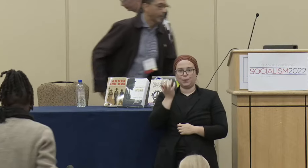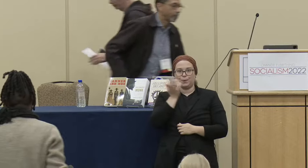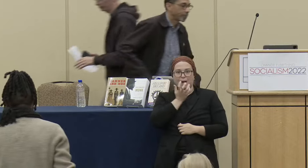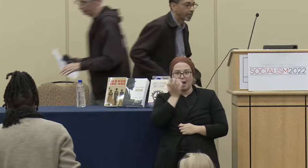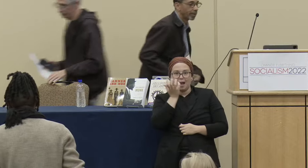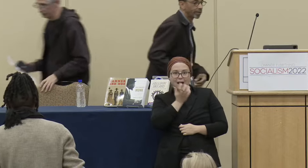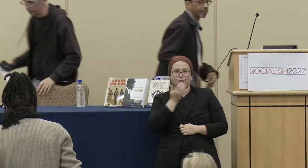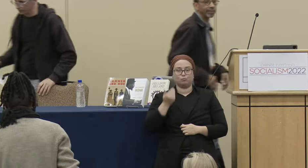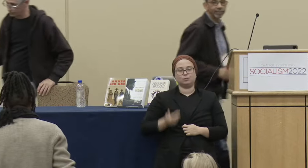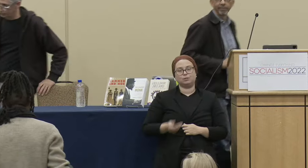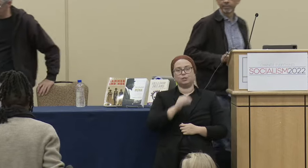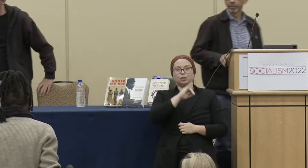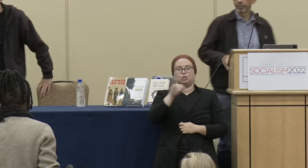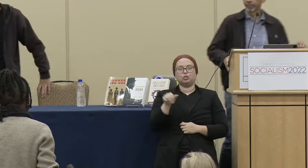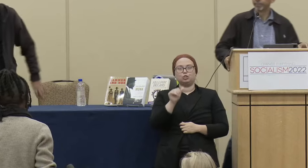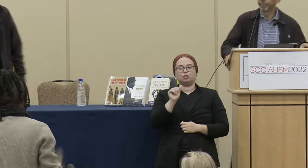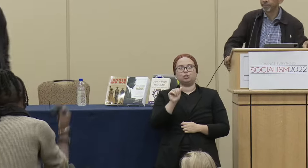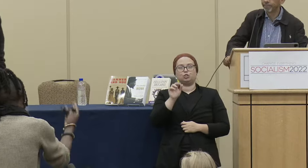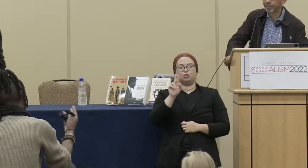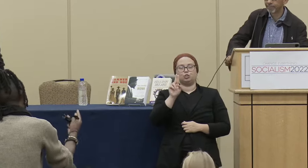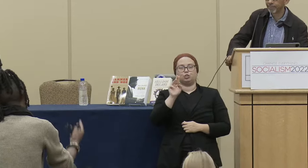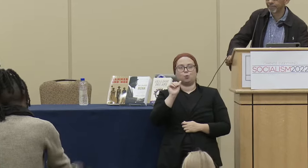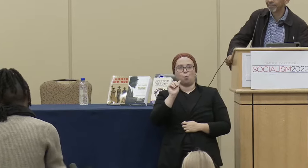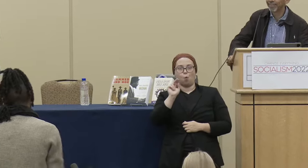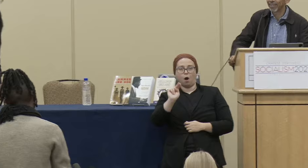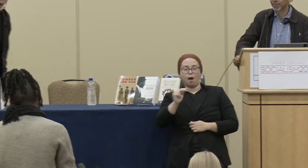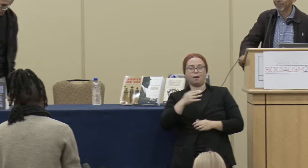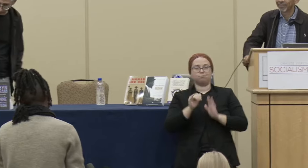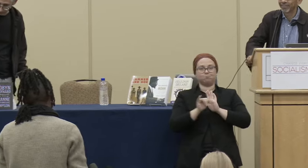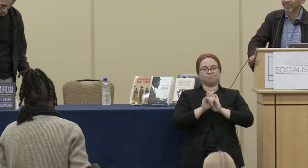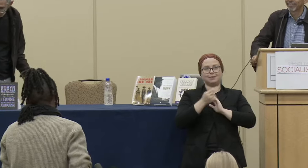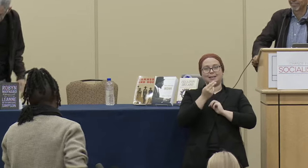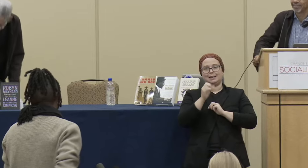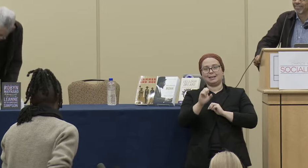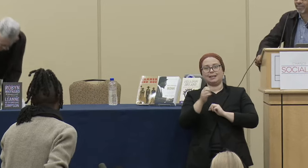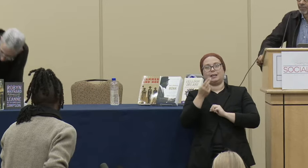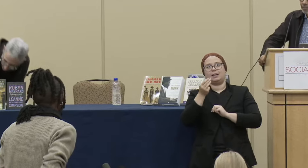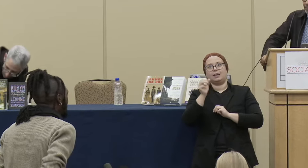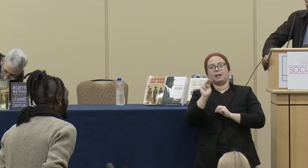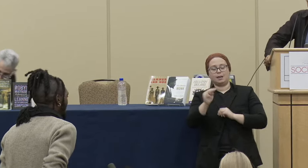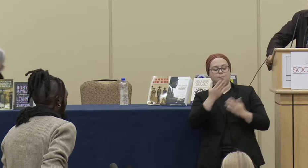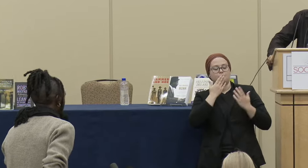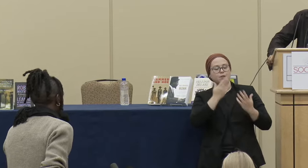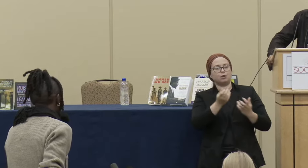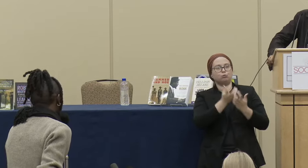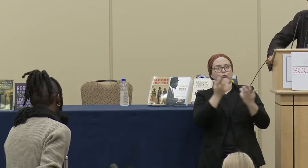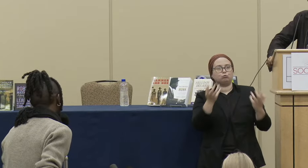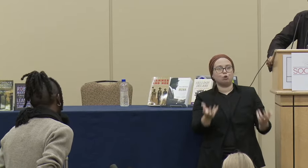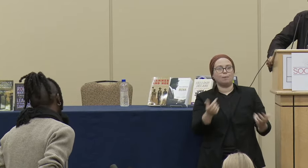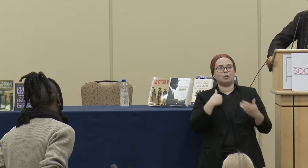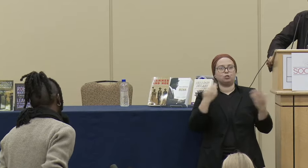that. All right, I think we have time for two more comrades. Right there and right there. Yeah. ≫ Wow. So, my name is Jawan, he/ him pronouns. Thank you so